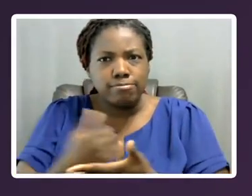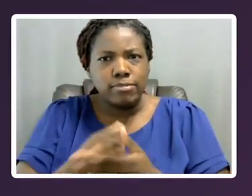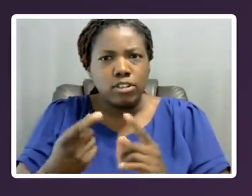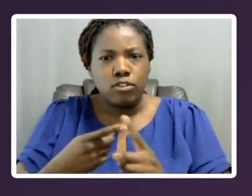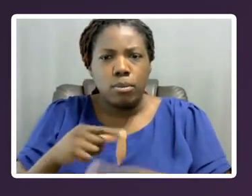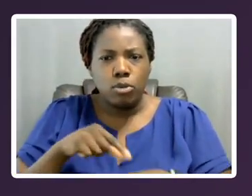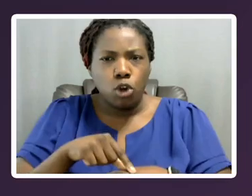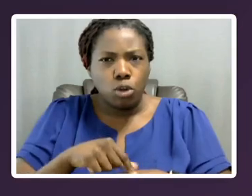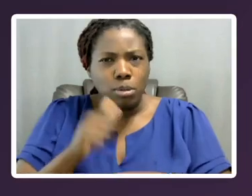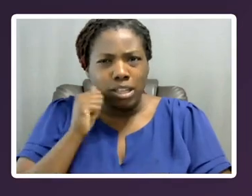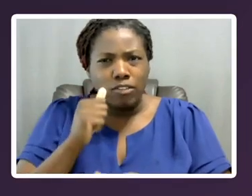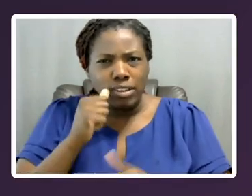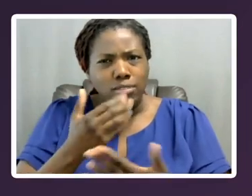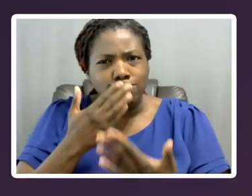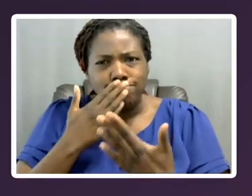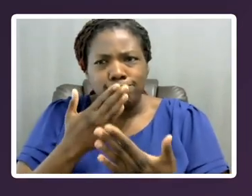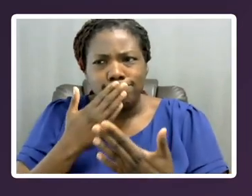James Moreis: One big thing I want people to really